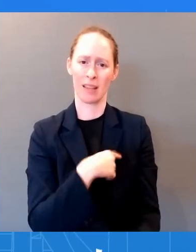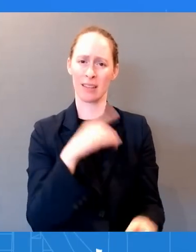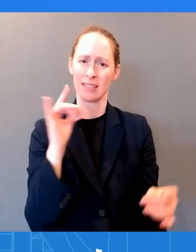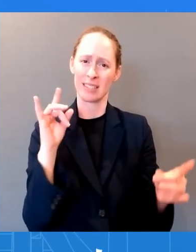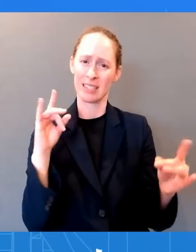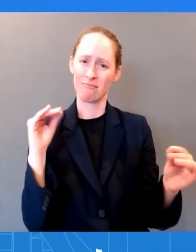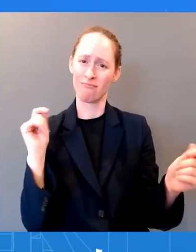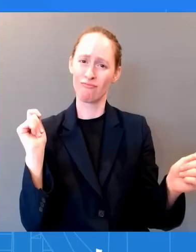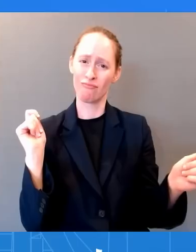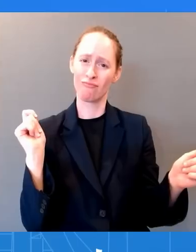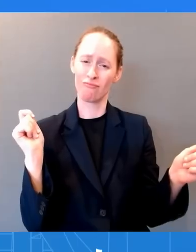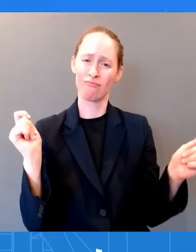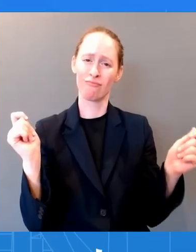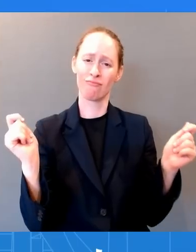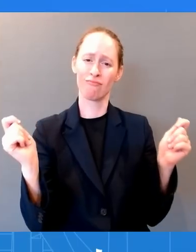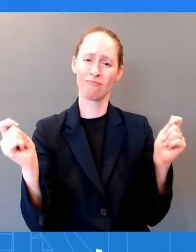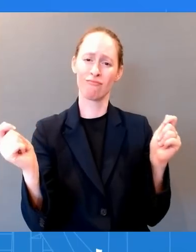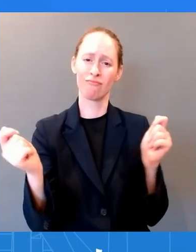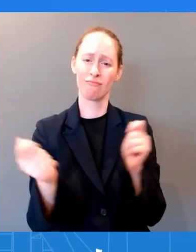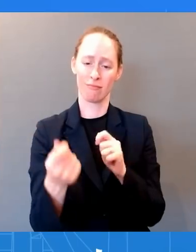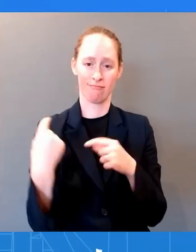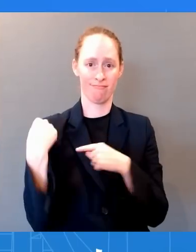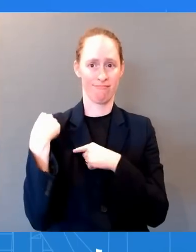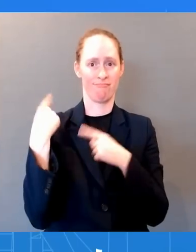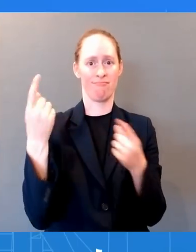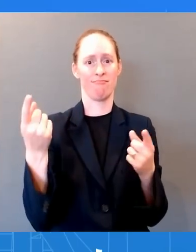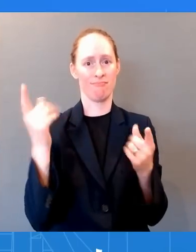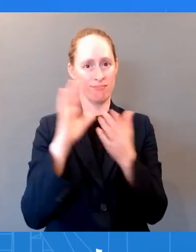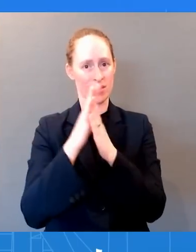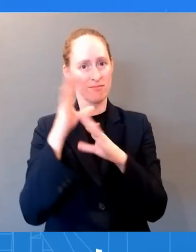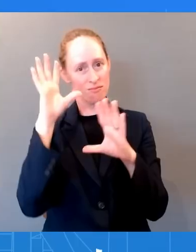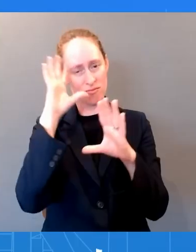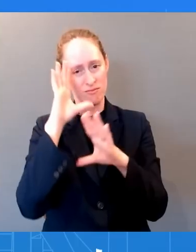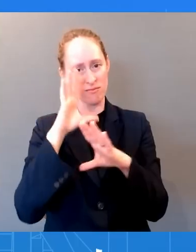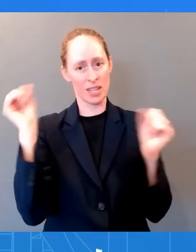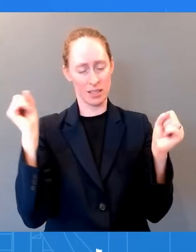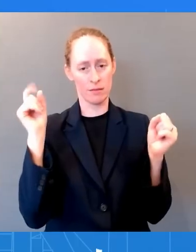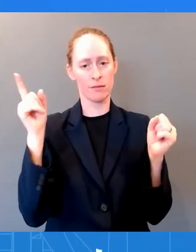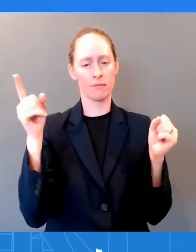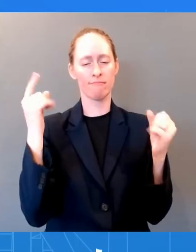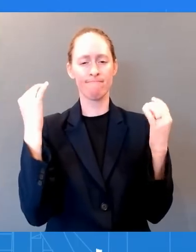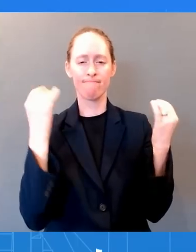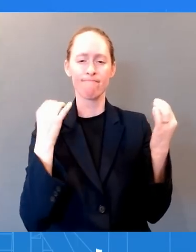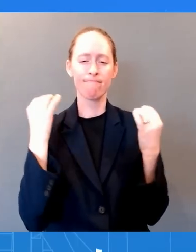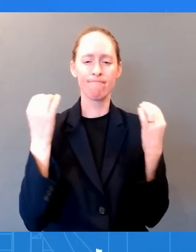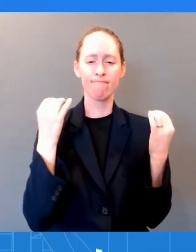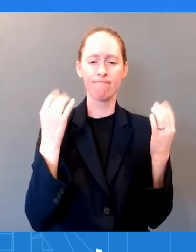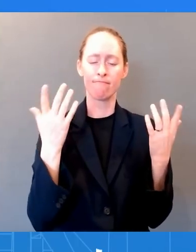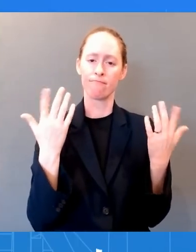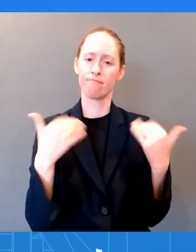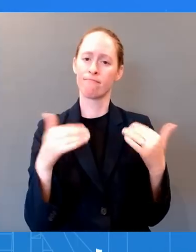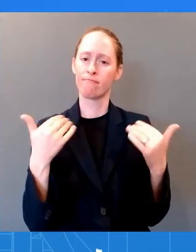The President's -- at the President's direction, we have undertaken substantial efforts to improve the Afghan Special Immigration Visa --